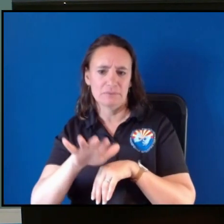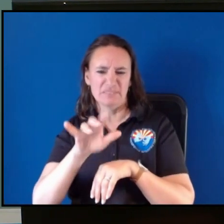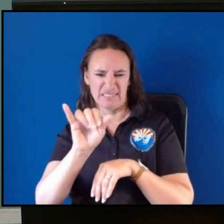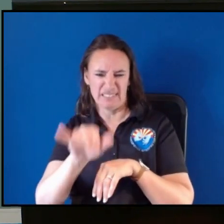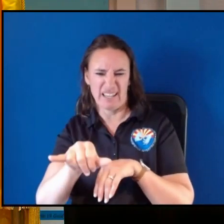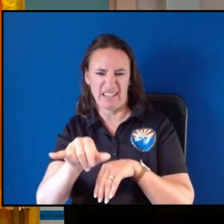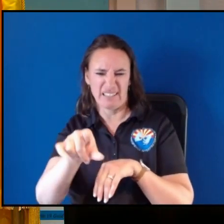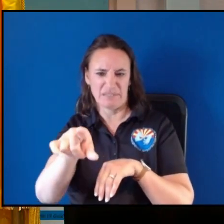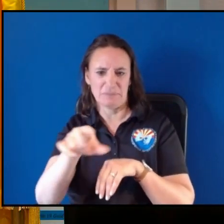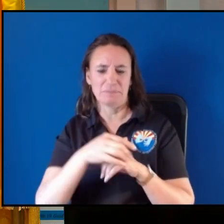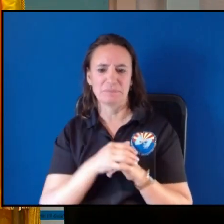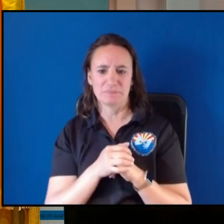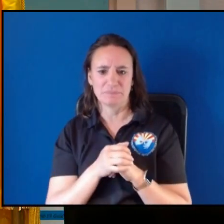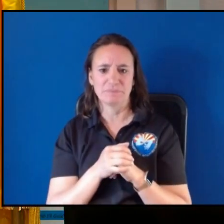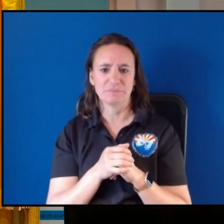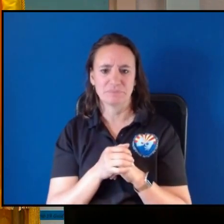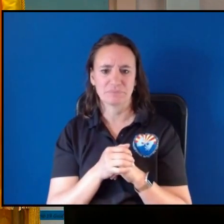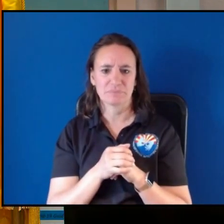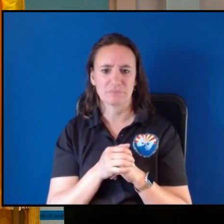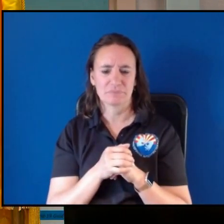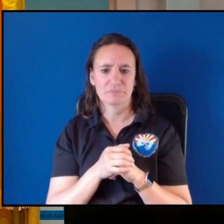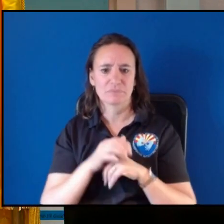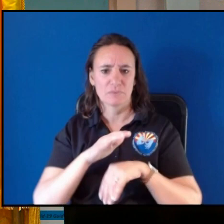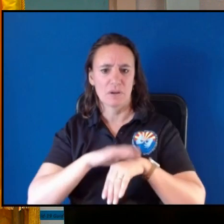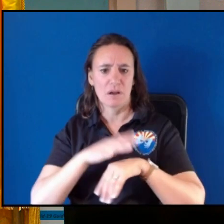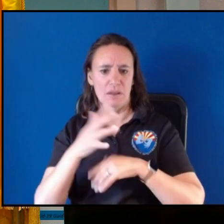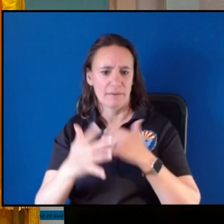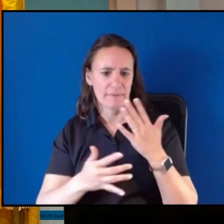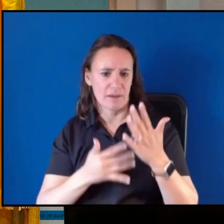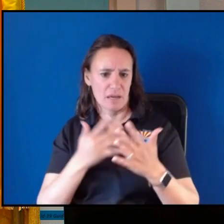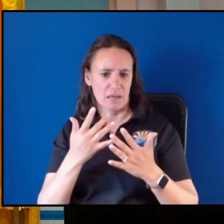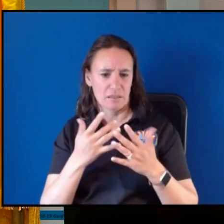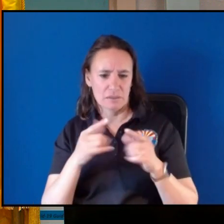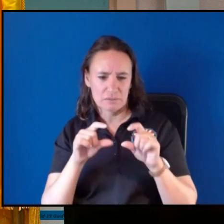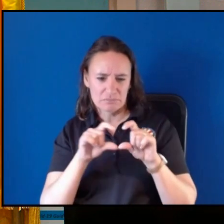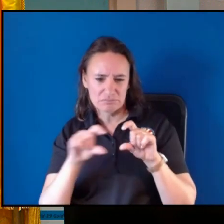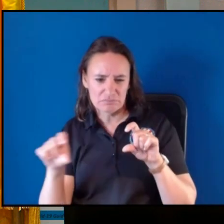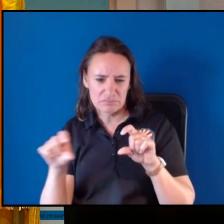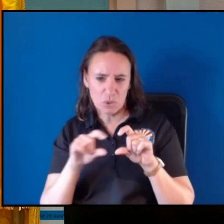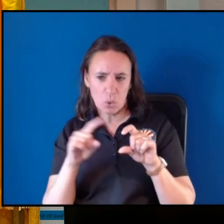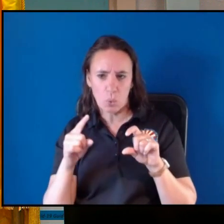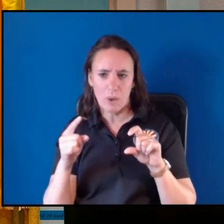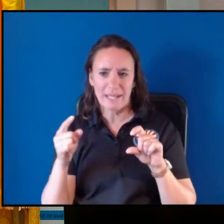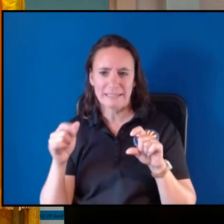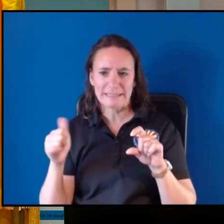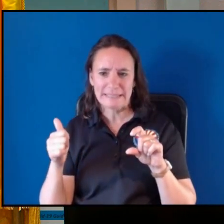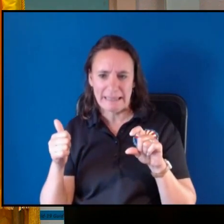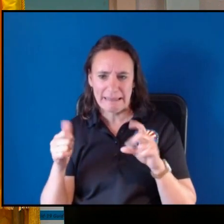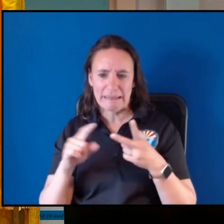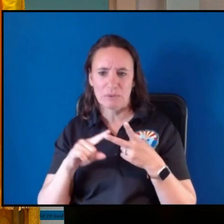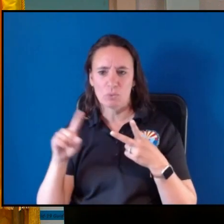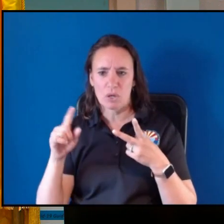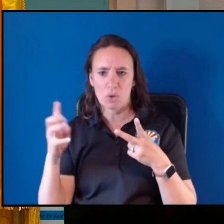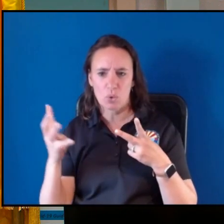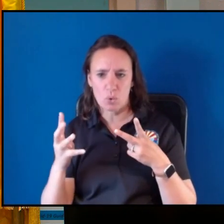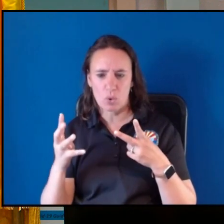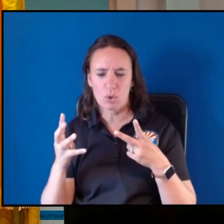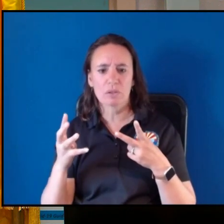thinks will get over the fire we get down here between 1/10th and 1/4 maybe. Some small areas will get up to 1/2 inch.